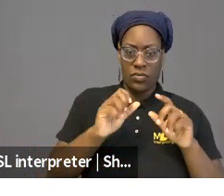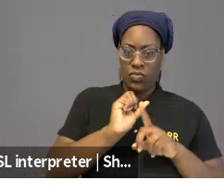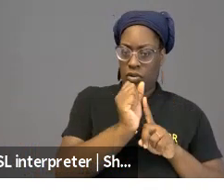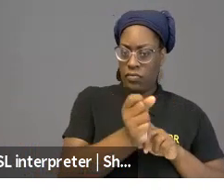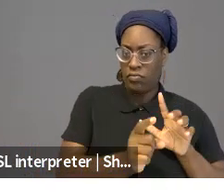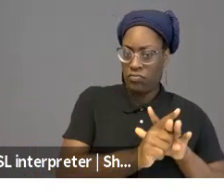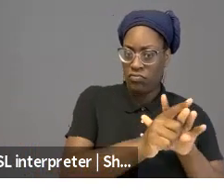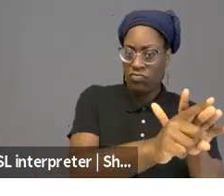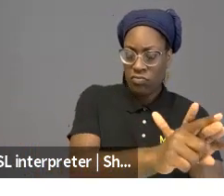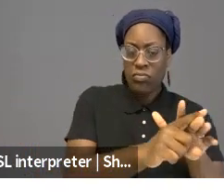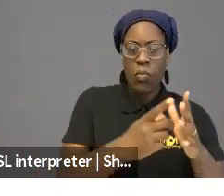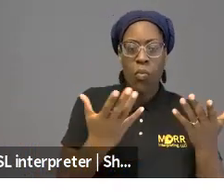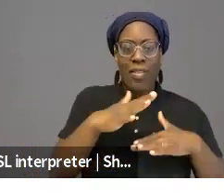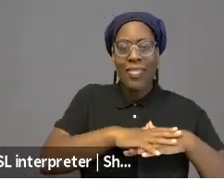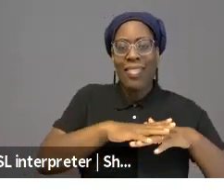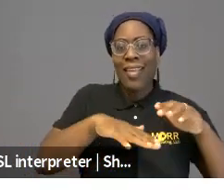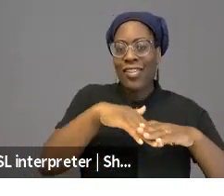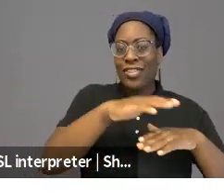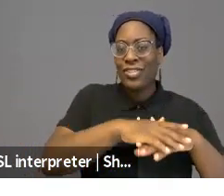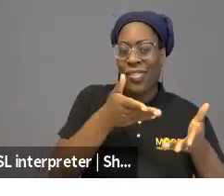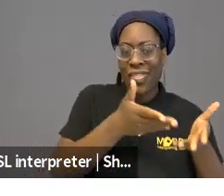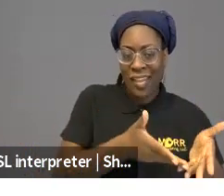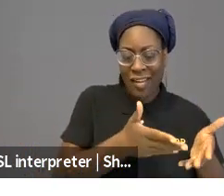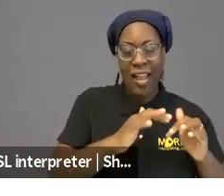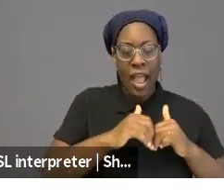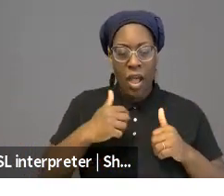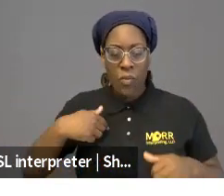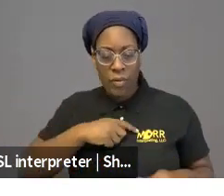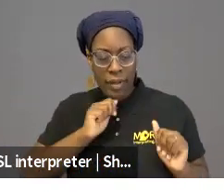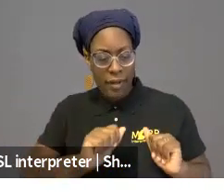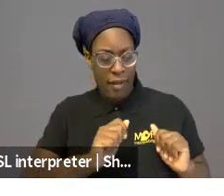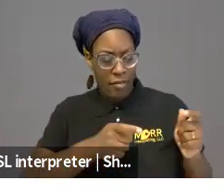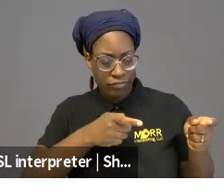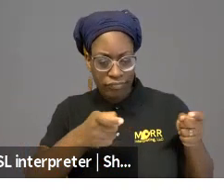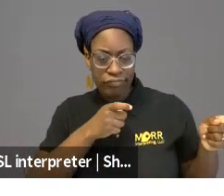layers in your own work. And more importantly, and something we've all been contemplating as we